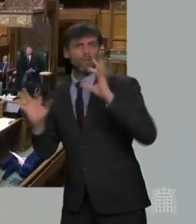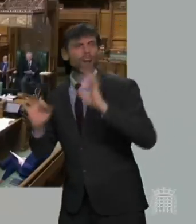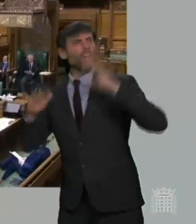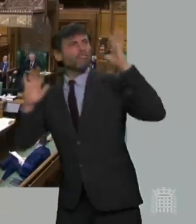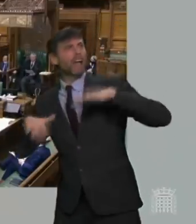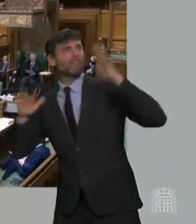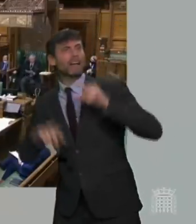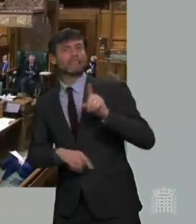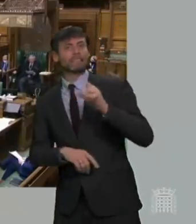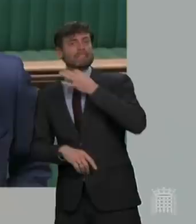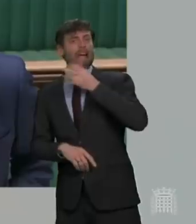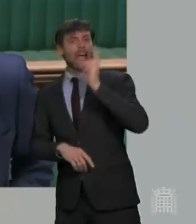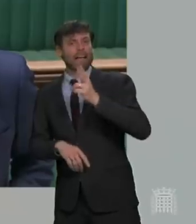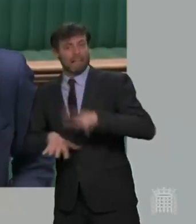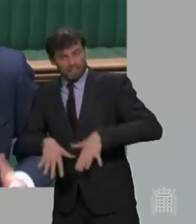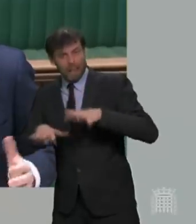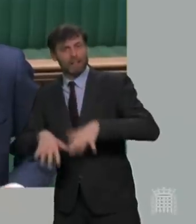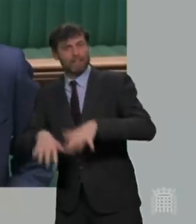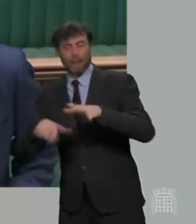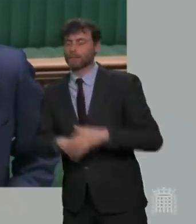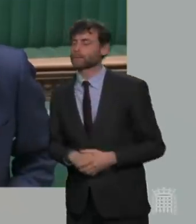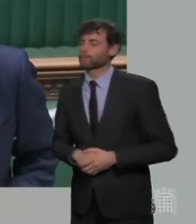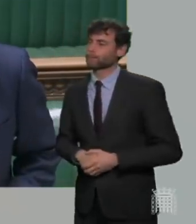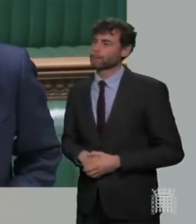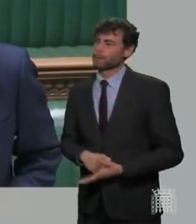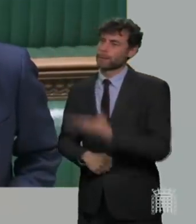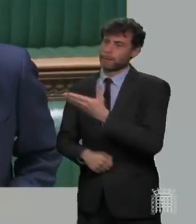I thank my hon. Friend for what he is doing to campaign for his local area